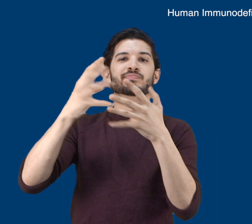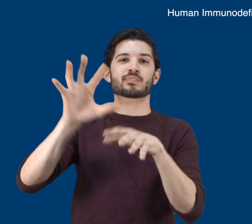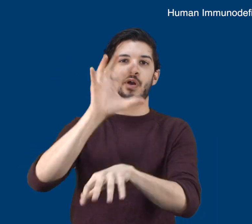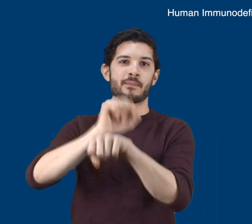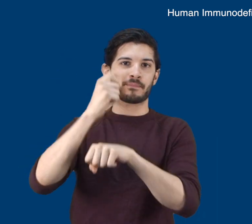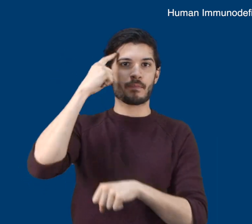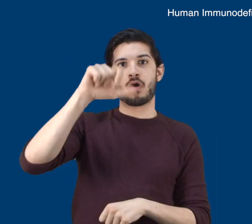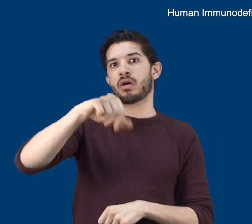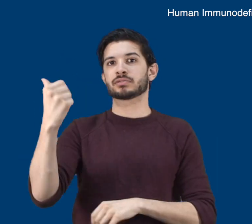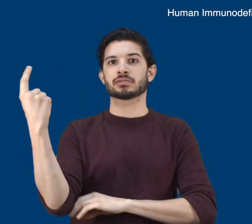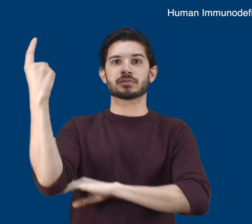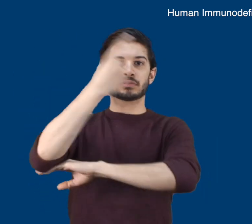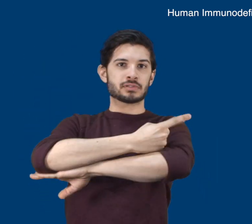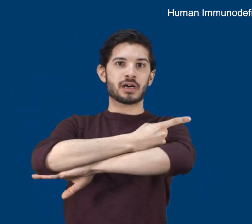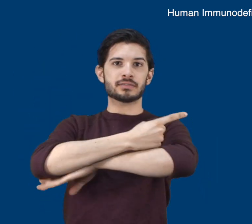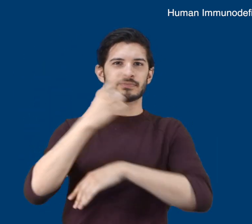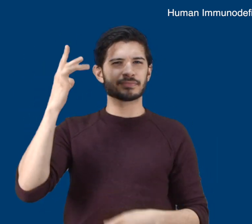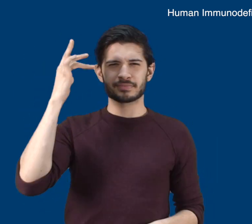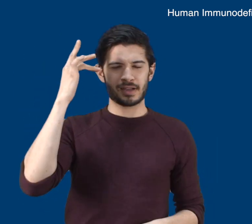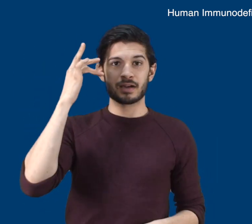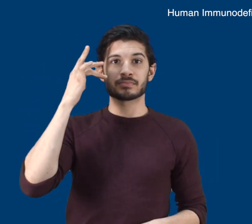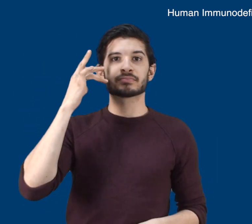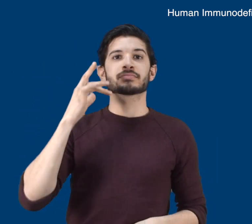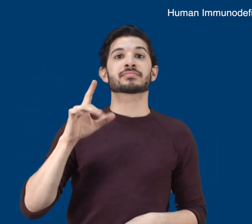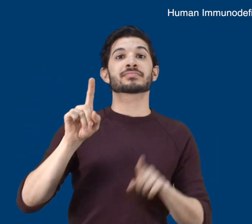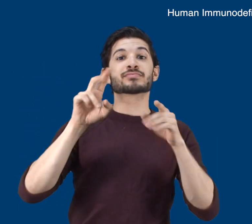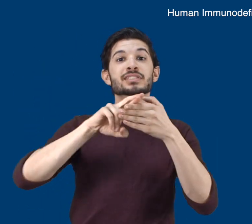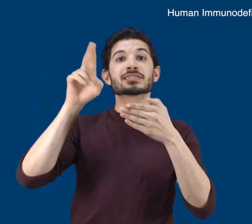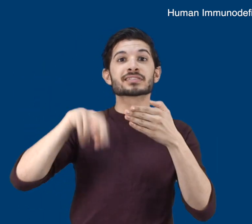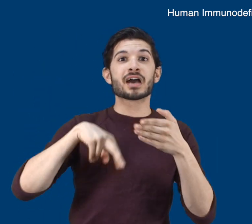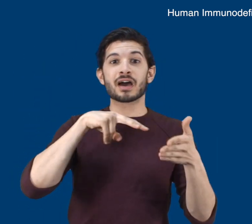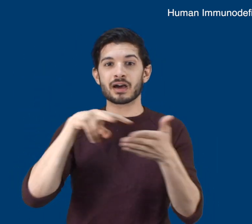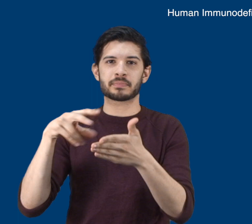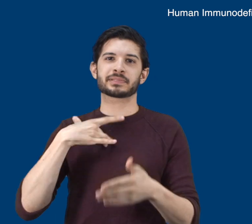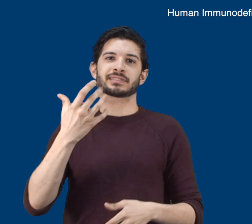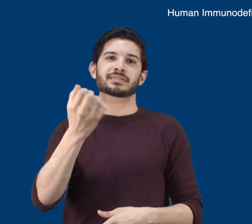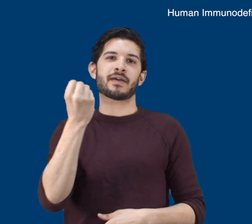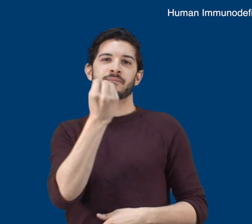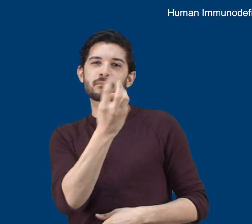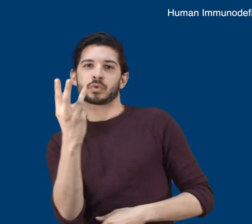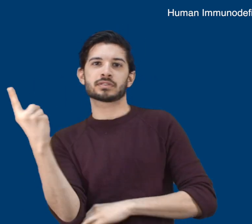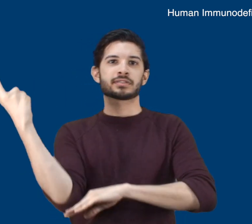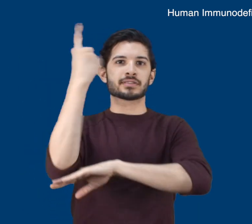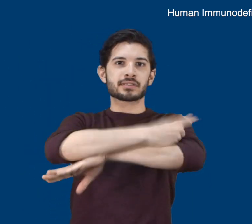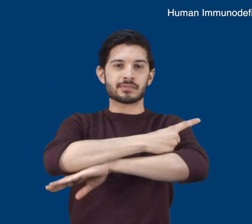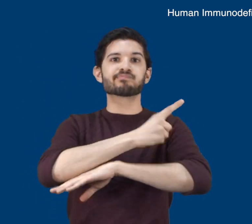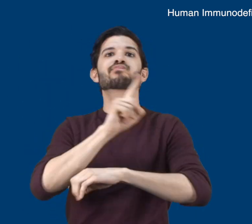An appointment needs to be scheduled on a different day, because it takes couple of days to get results